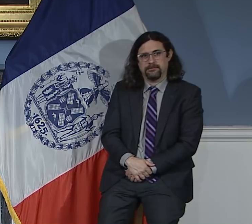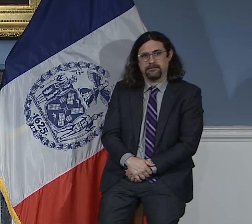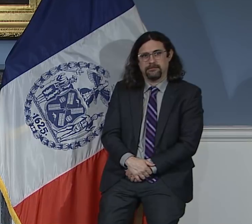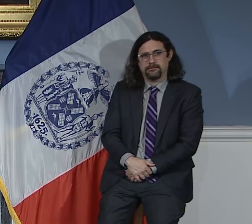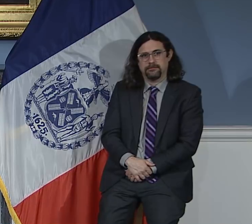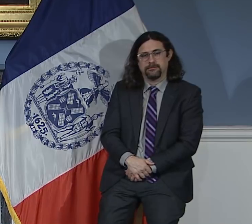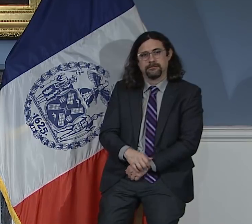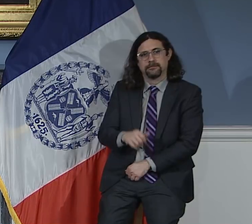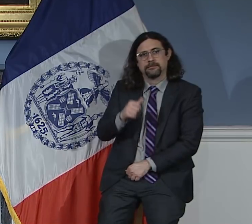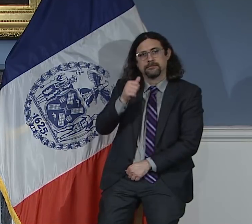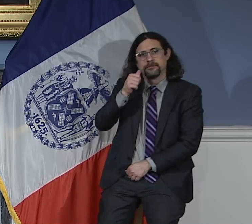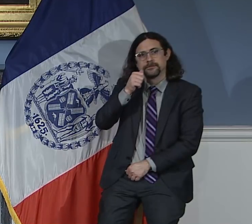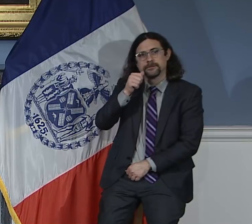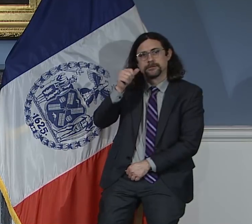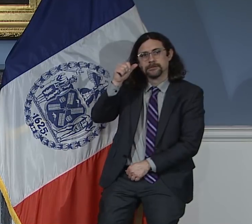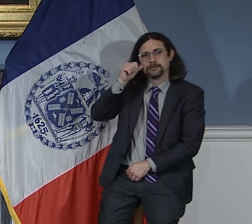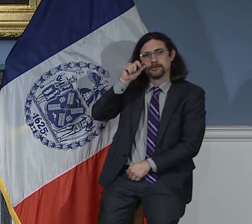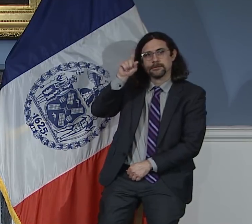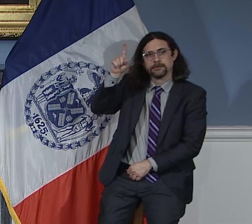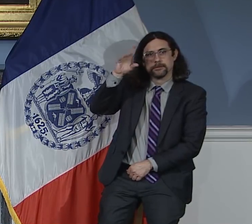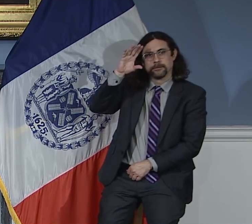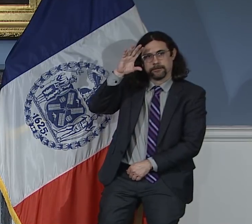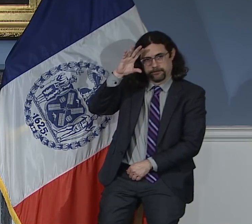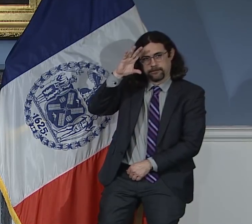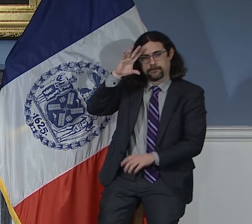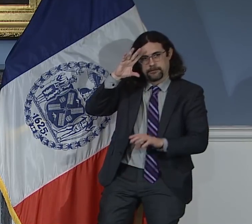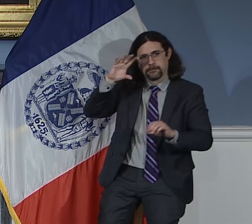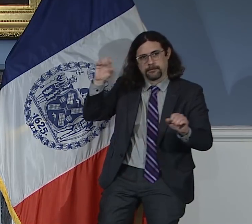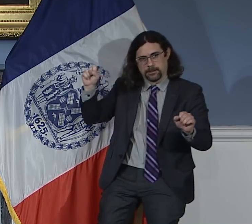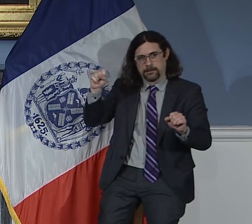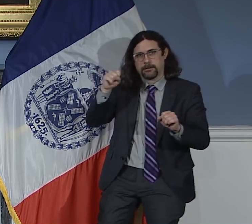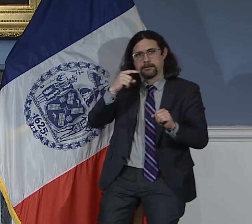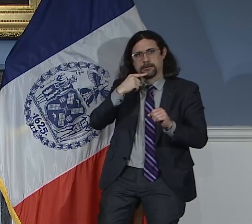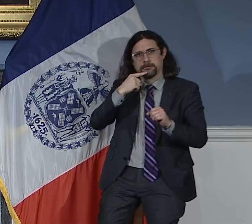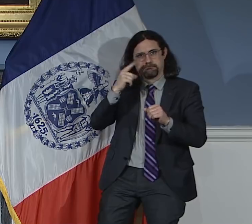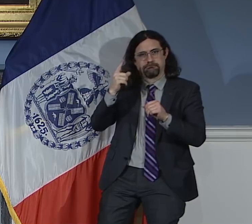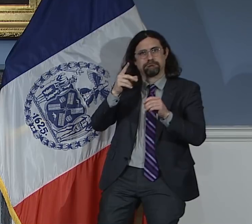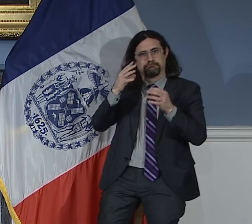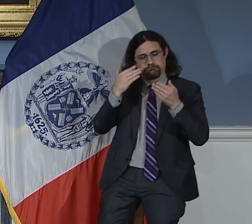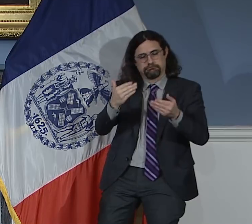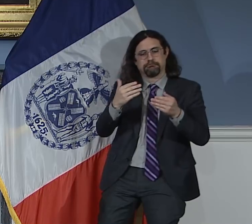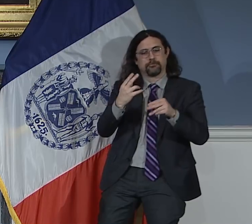HTE EPRSINTDE YESTERDAY INVOKED THE DEFENSE PRODUCTION ACT.